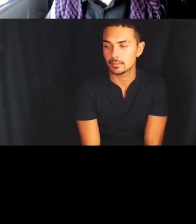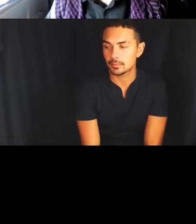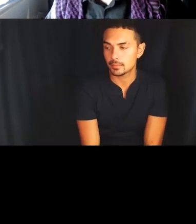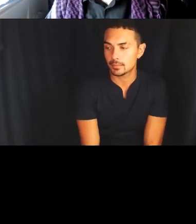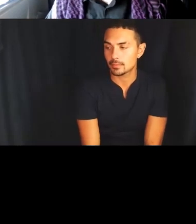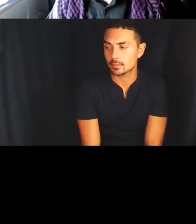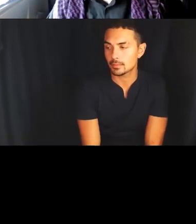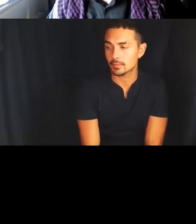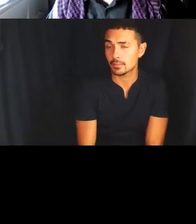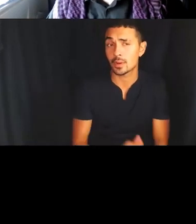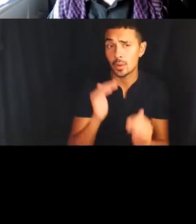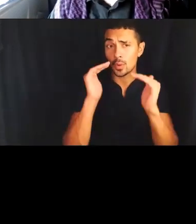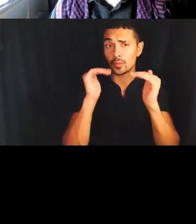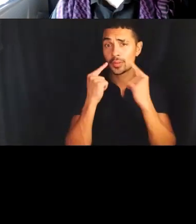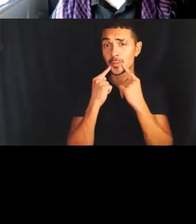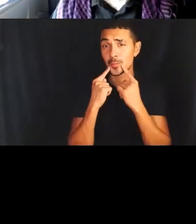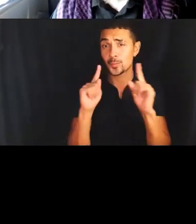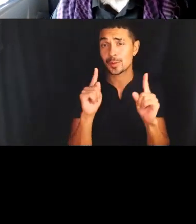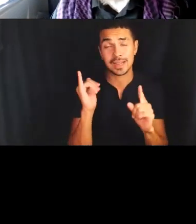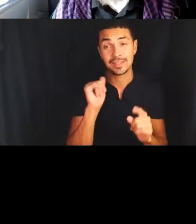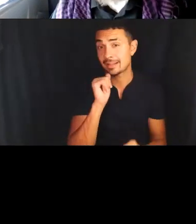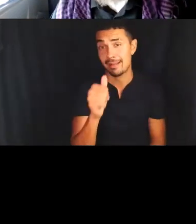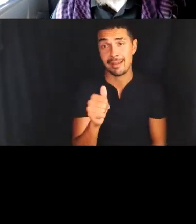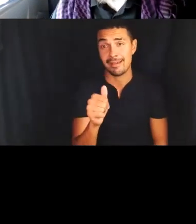and hopefully that will work. And if not, please feel free to use the chat.